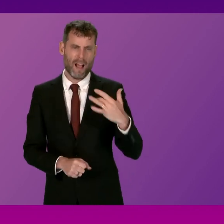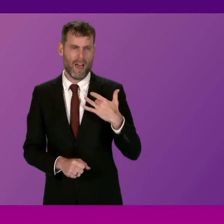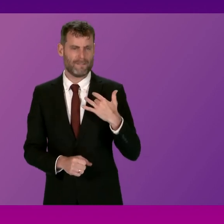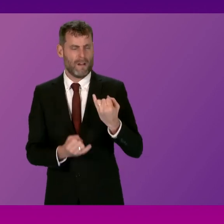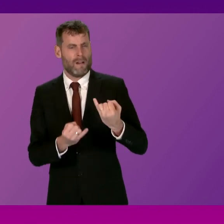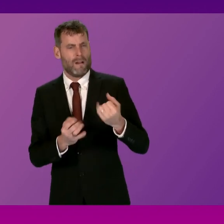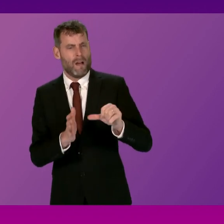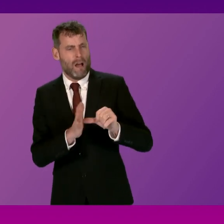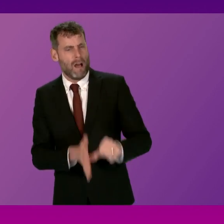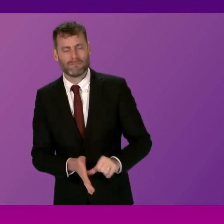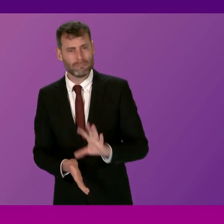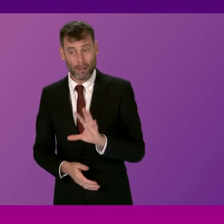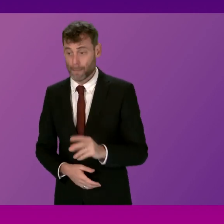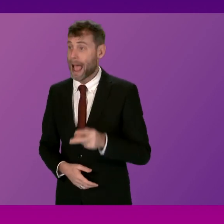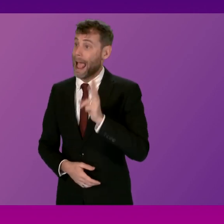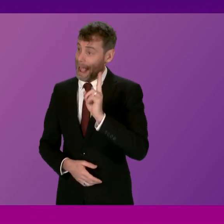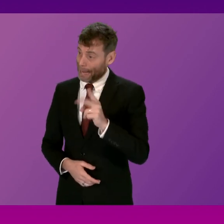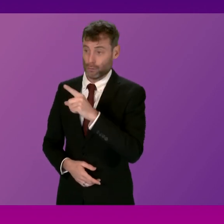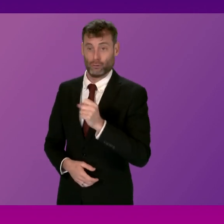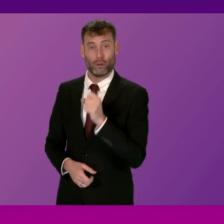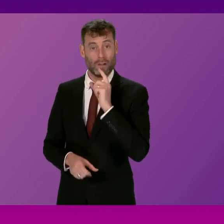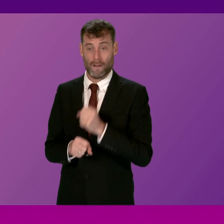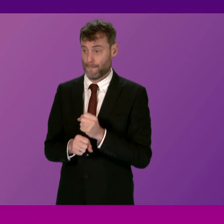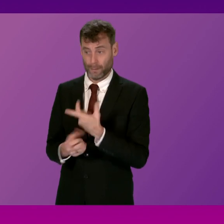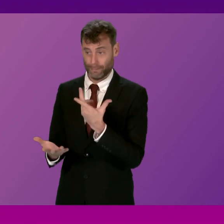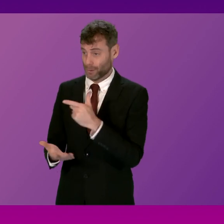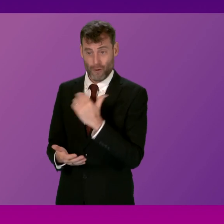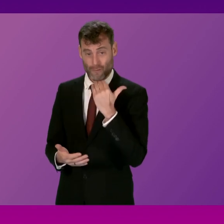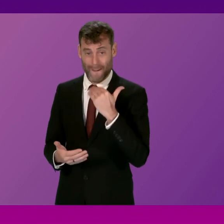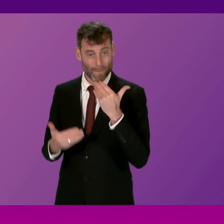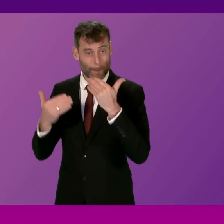The Scottish Government’s equality evidence finder reported that, in 2018, the employment